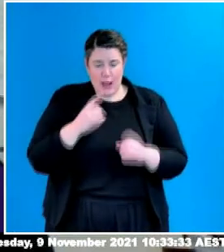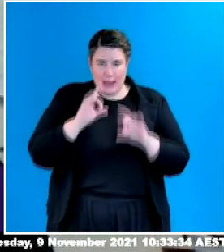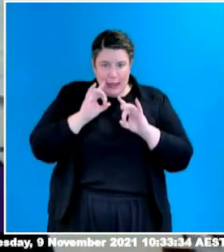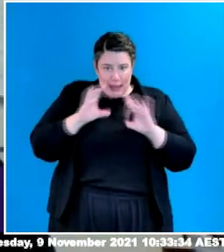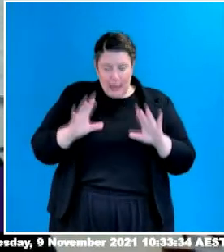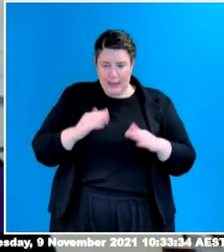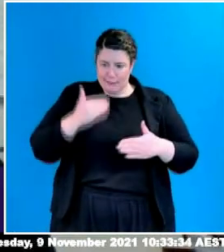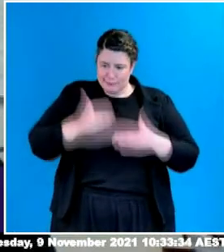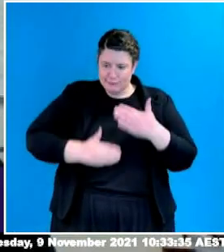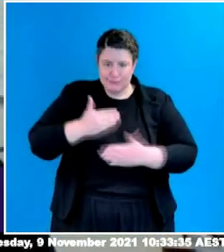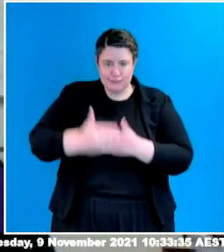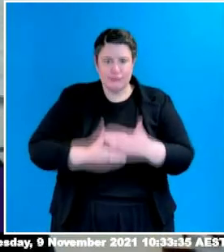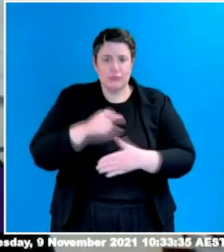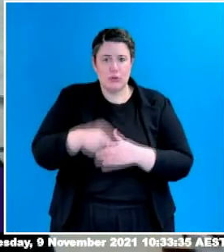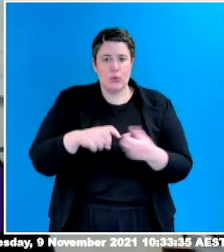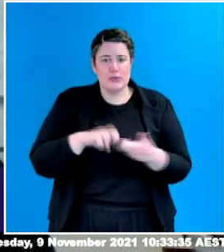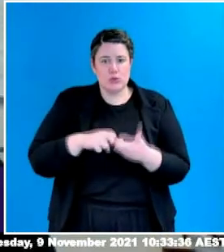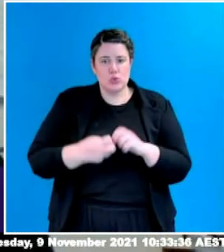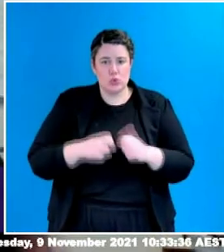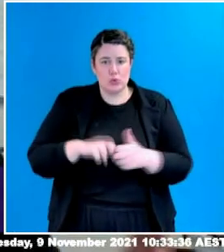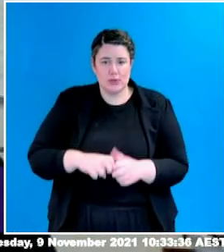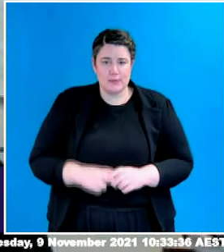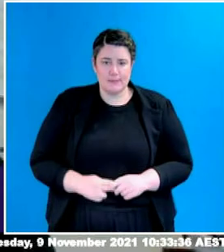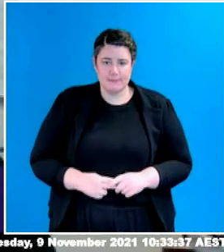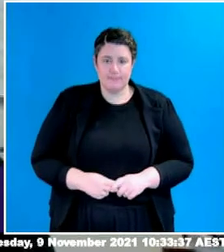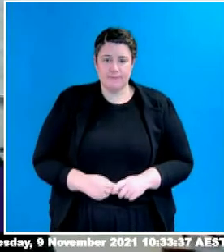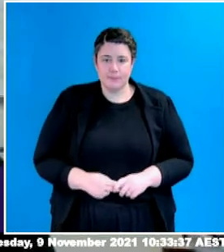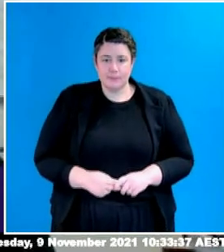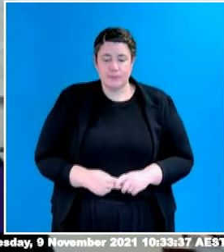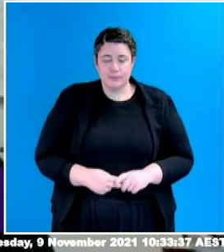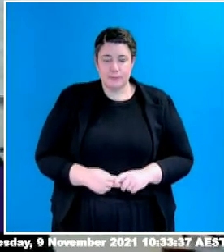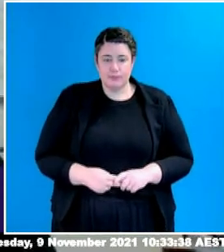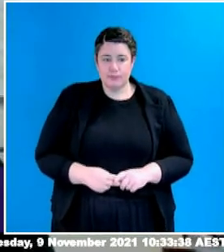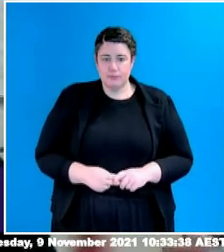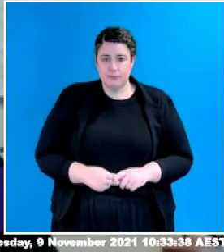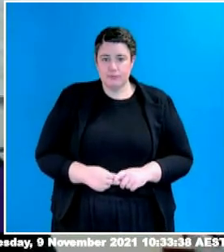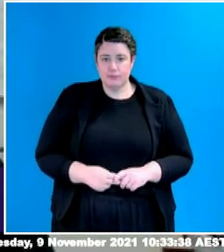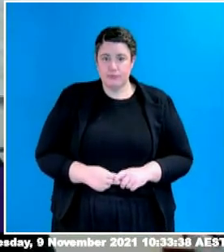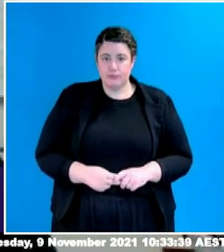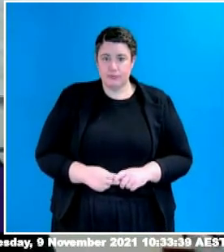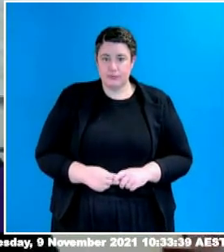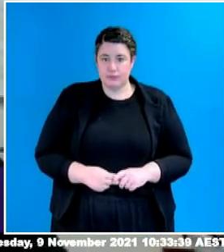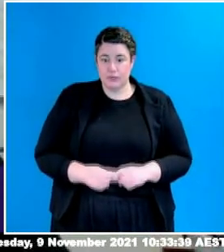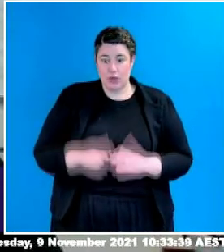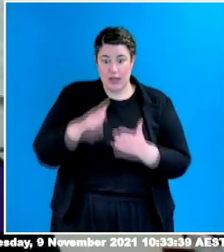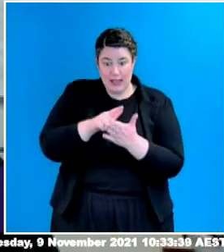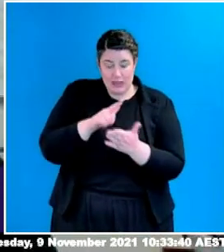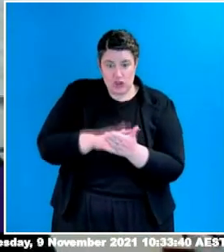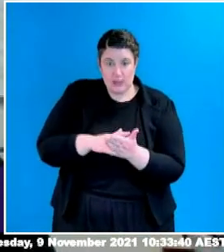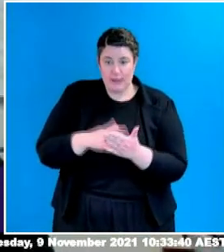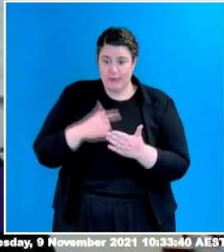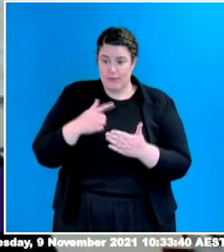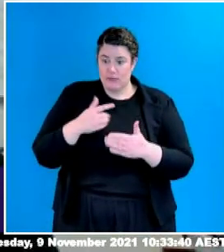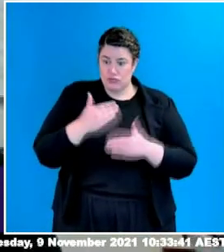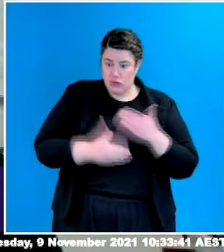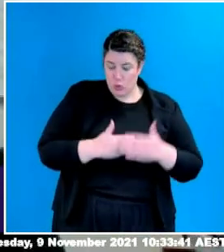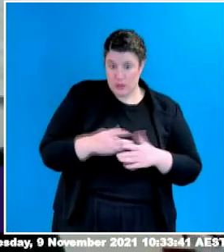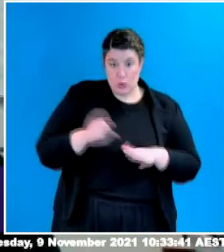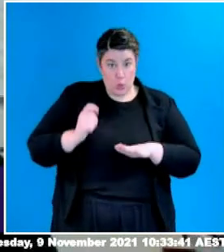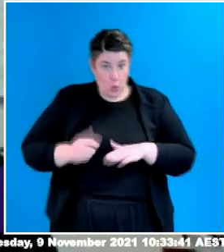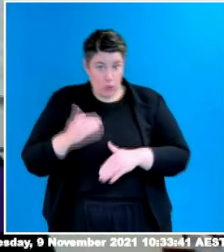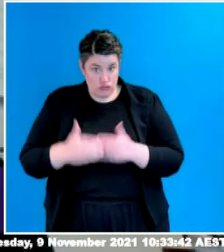So while the legislative process and the court process is one thing, we very